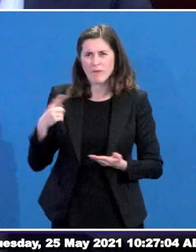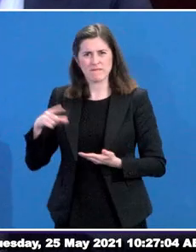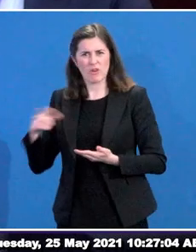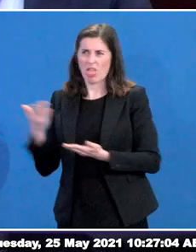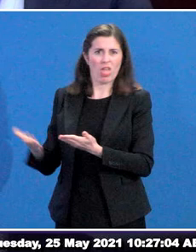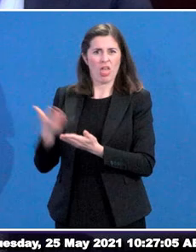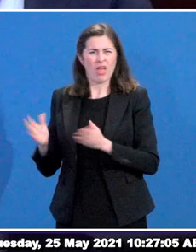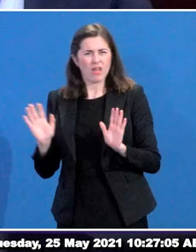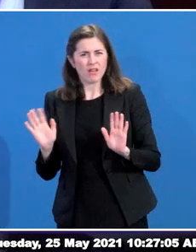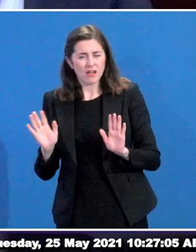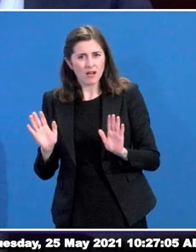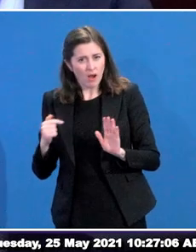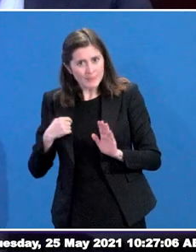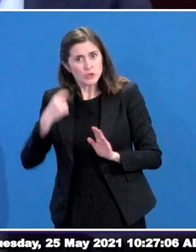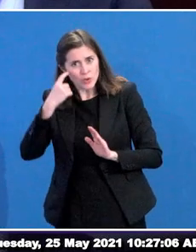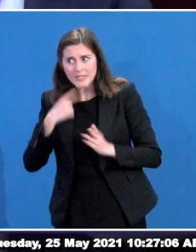you know, is impacting you?"